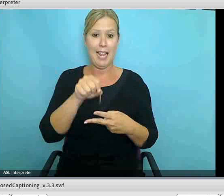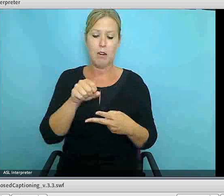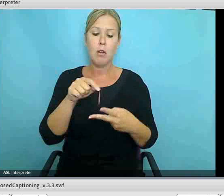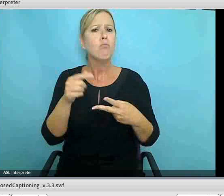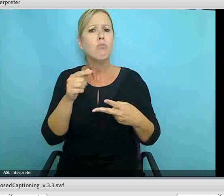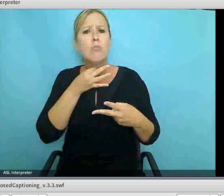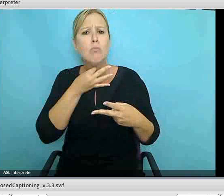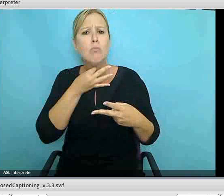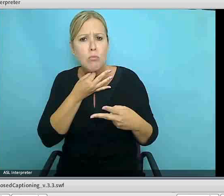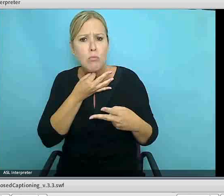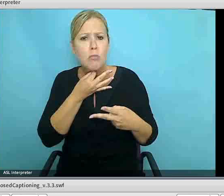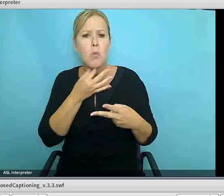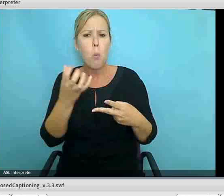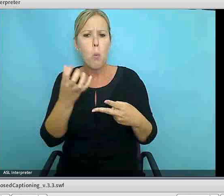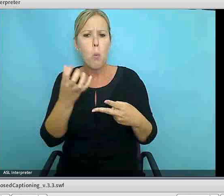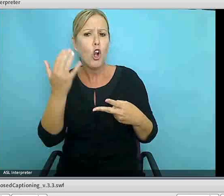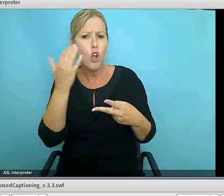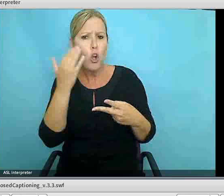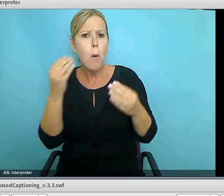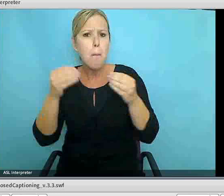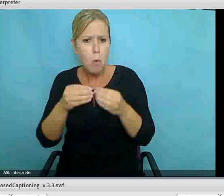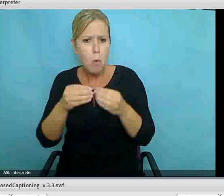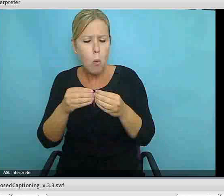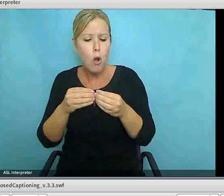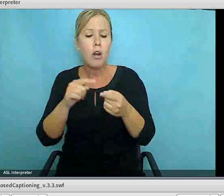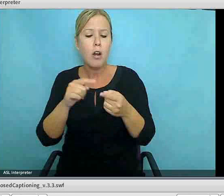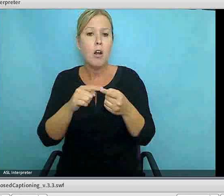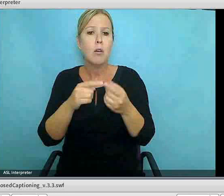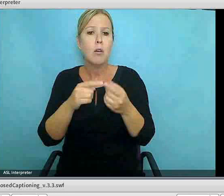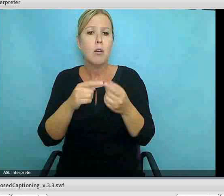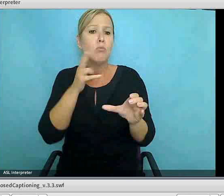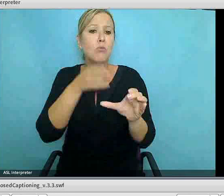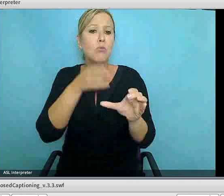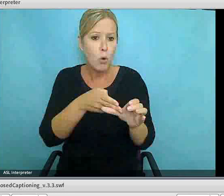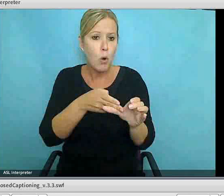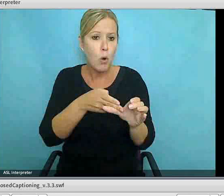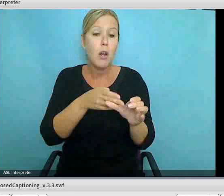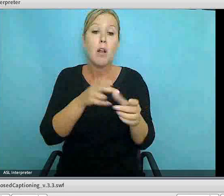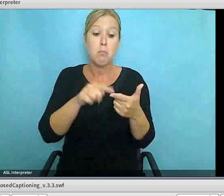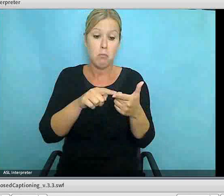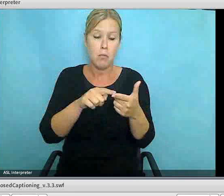them make decisions about how to choose one, and also to let us know if they do not want